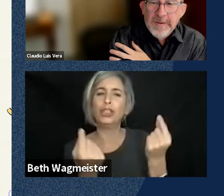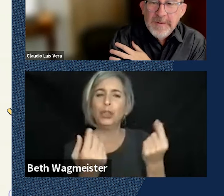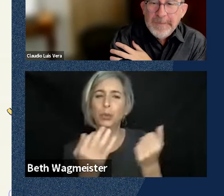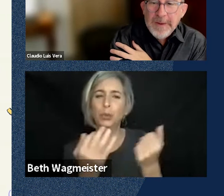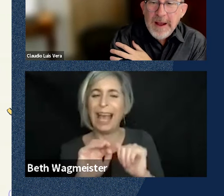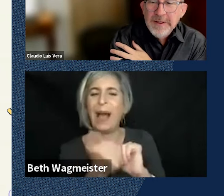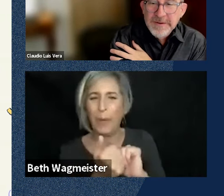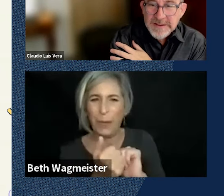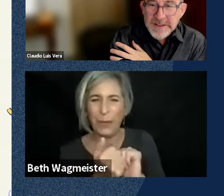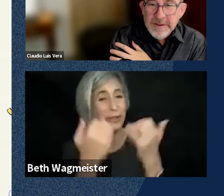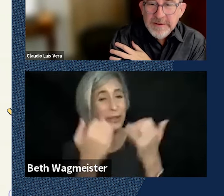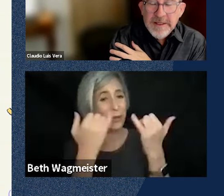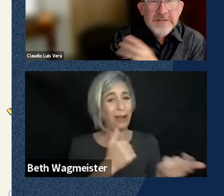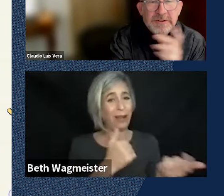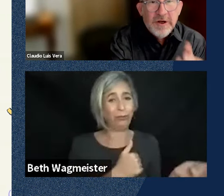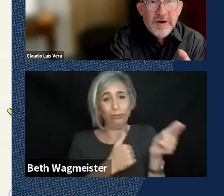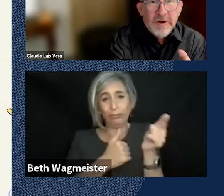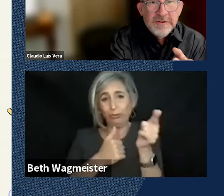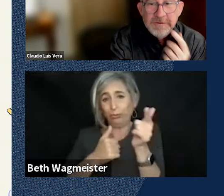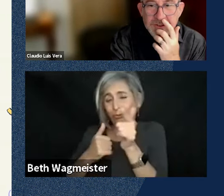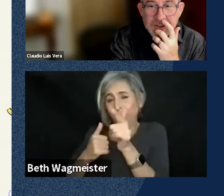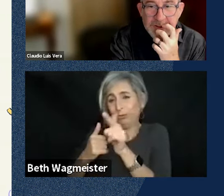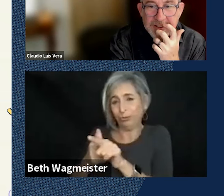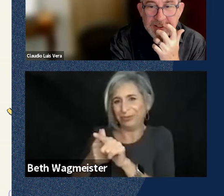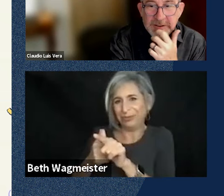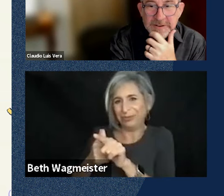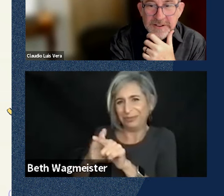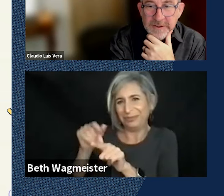So I'm going to do this, I'm going to actually toss over the screenshare to you